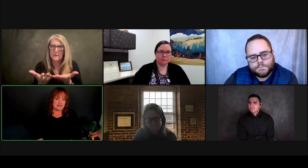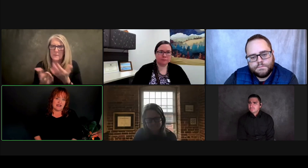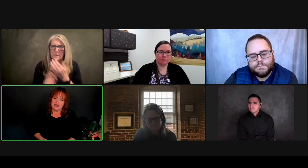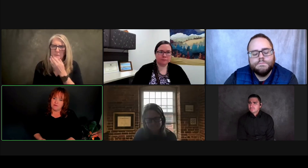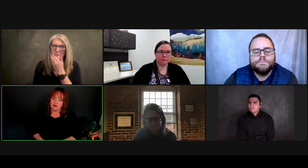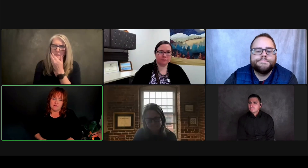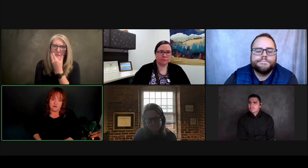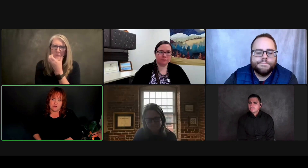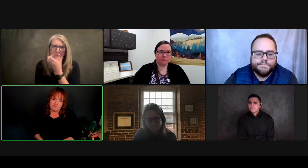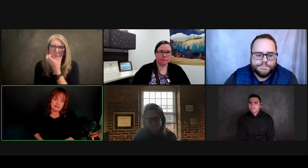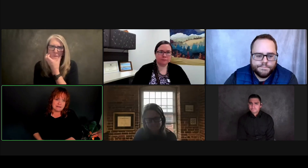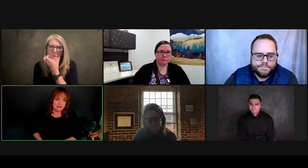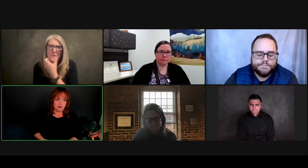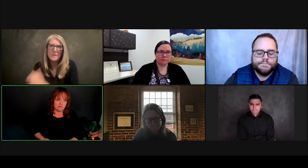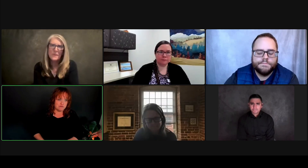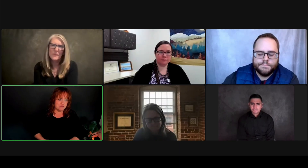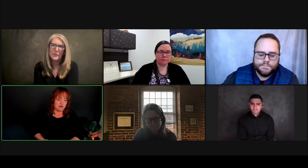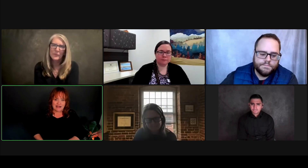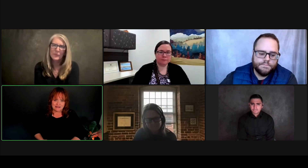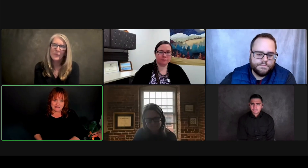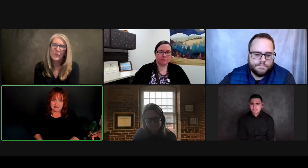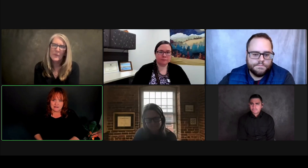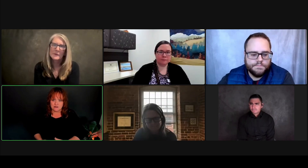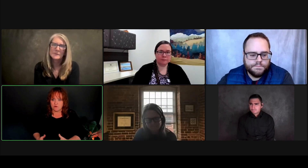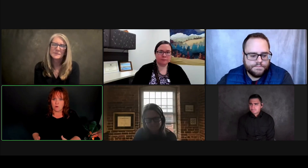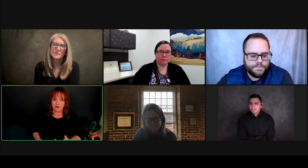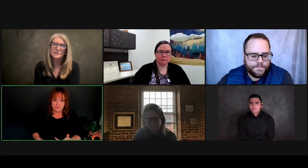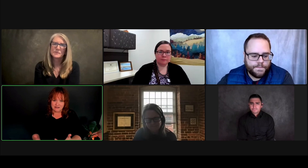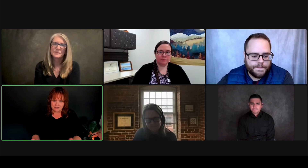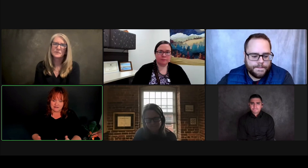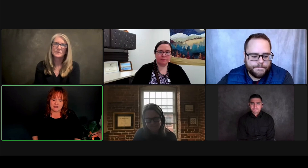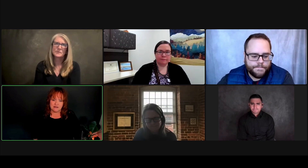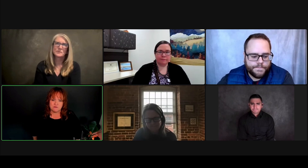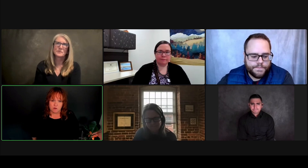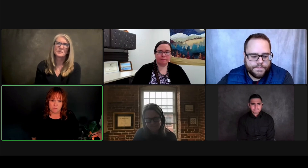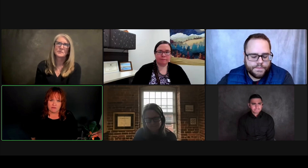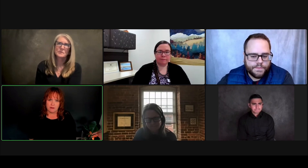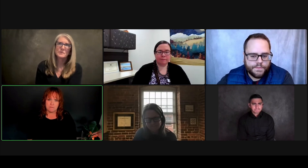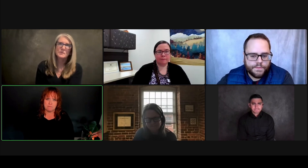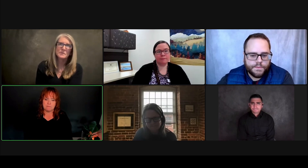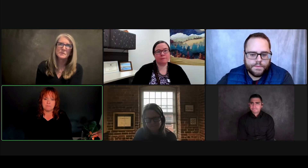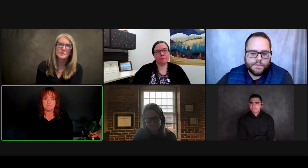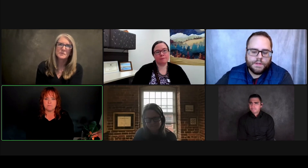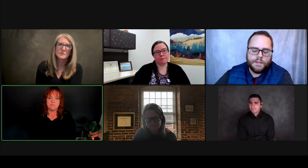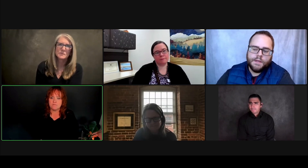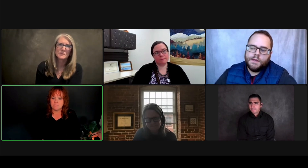Is that any part of your practices or requirements? Tell us more about that.